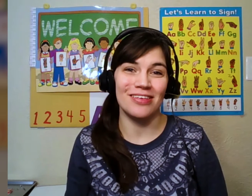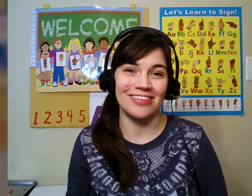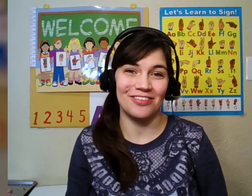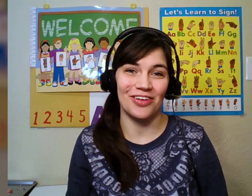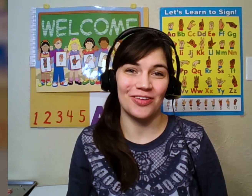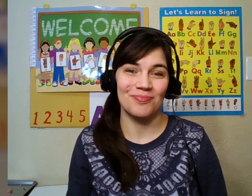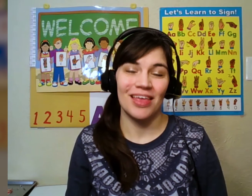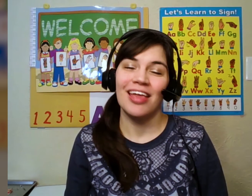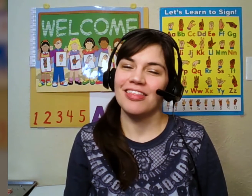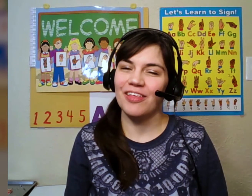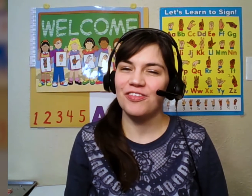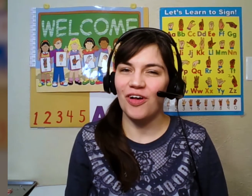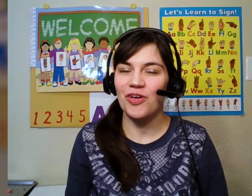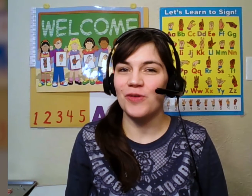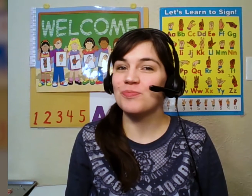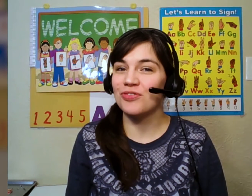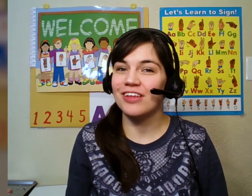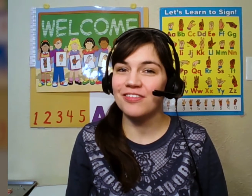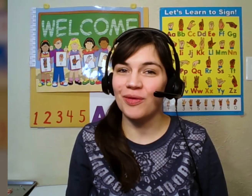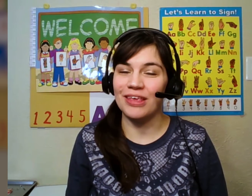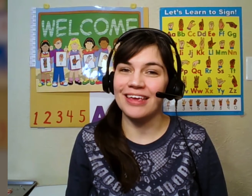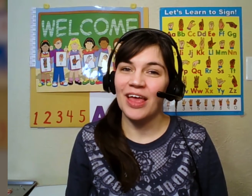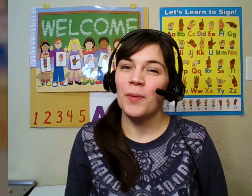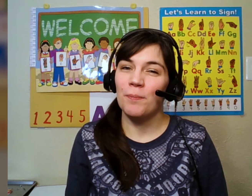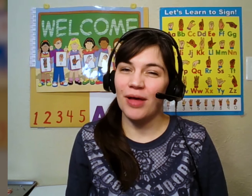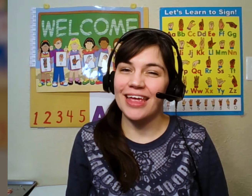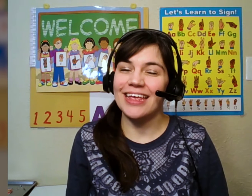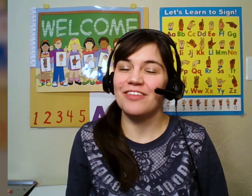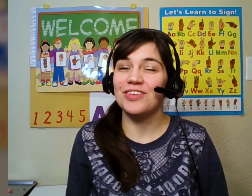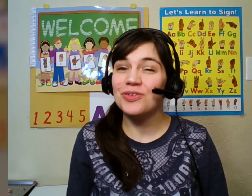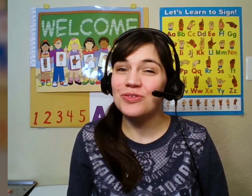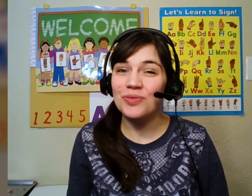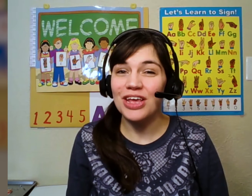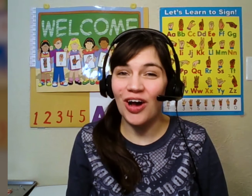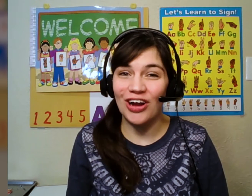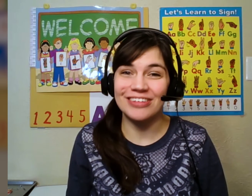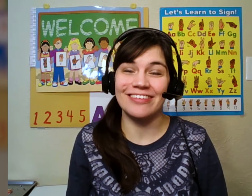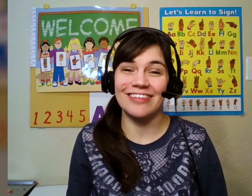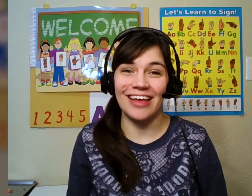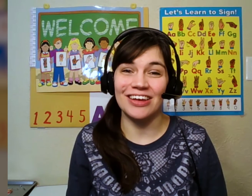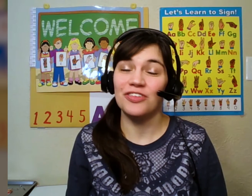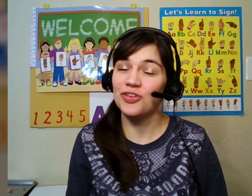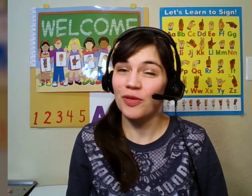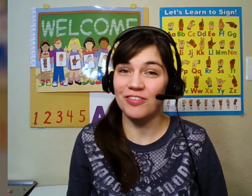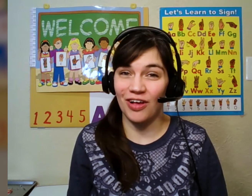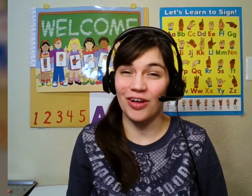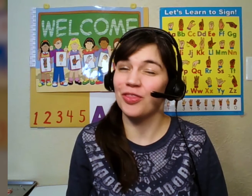ABC song. This song goes pretty slowly, but it's usually hard to sign to a song